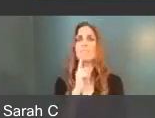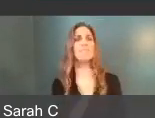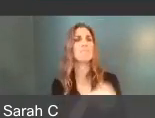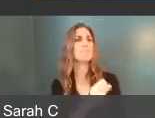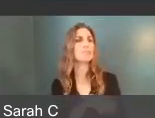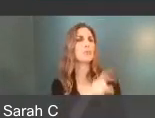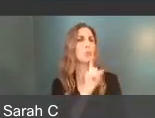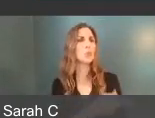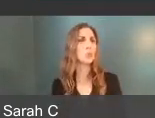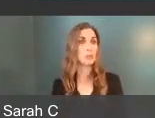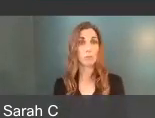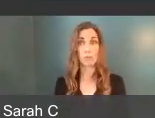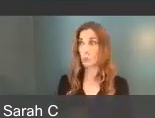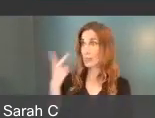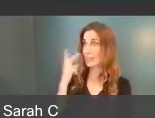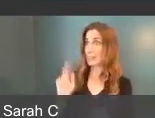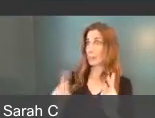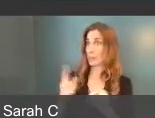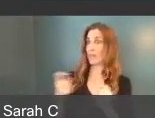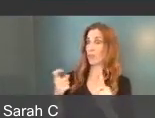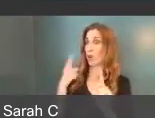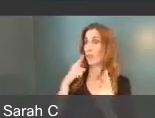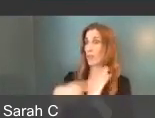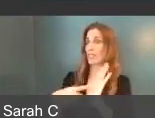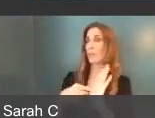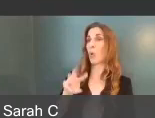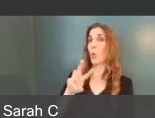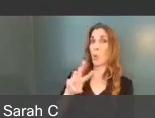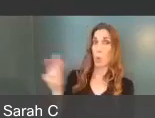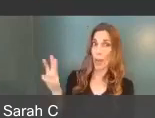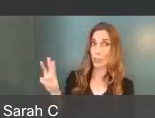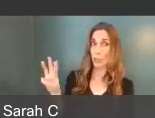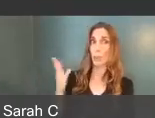[Reporter] Okay so you are seeing people from, for instance, the western part of the County